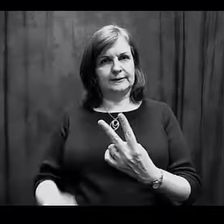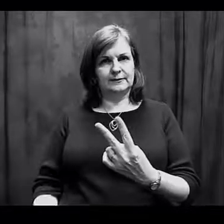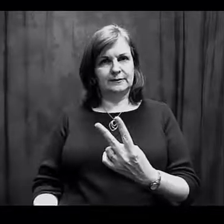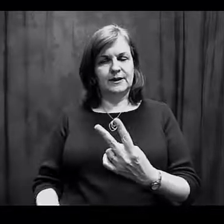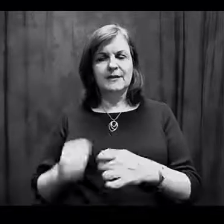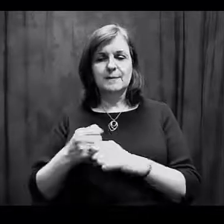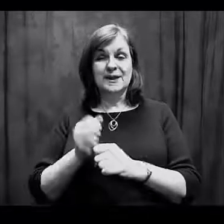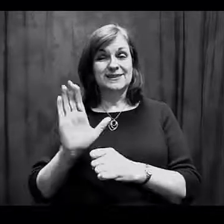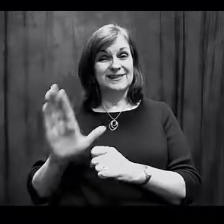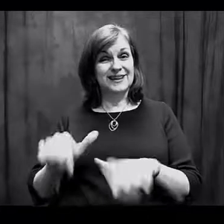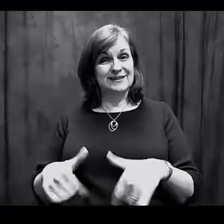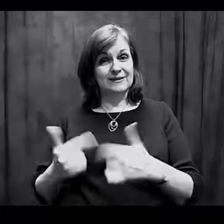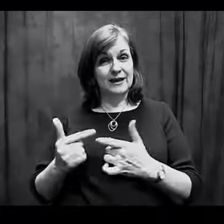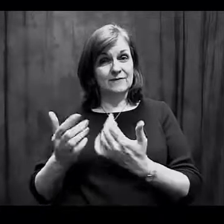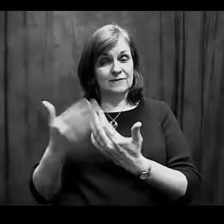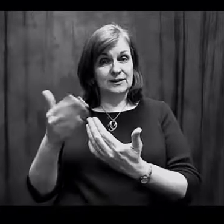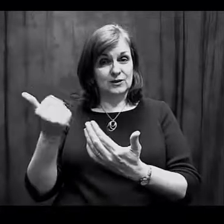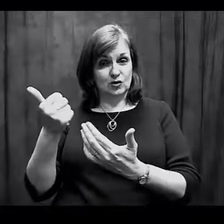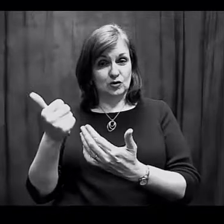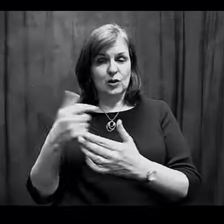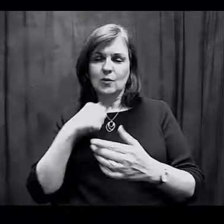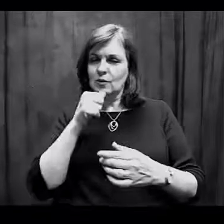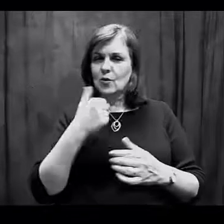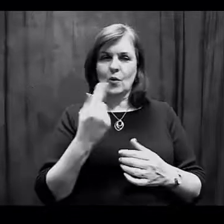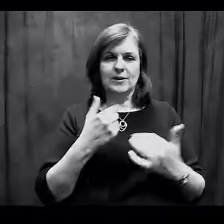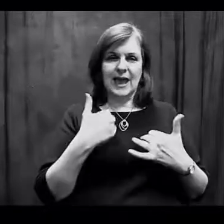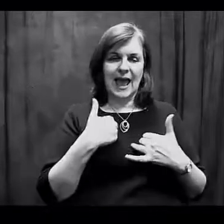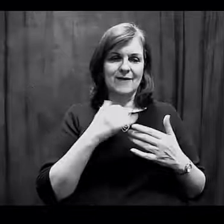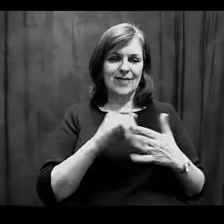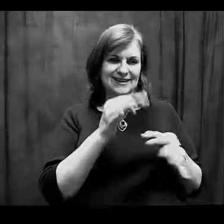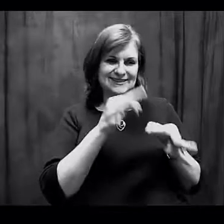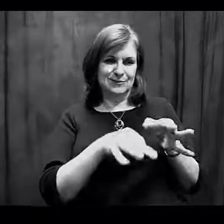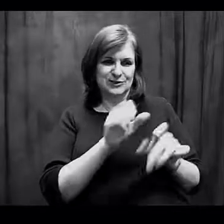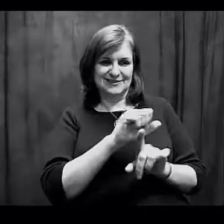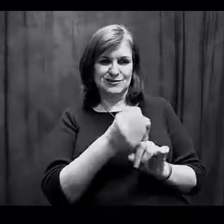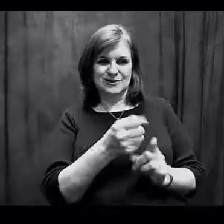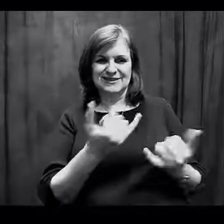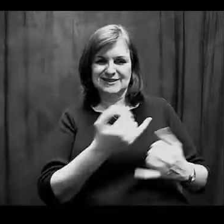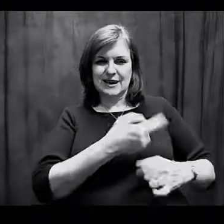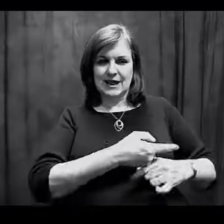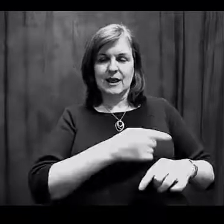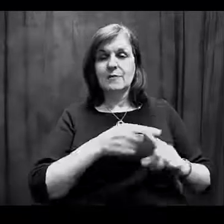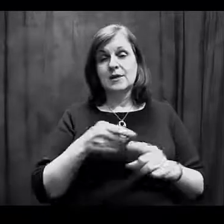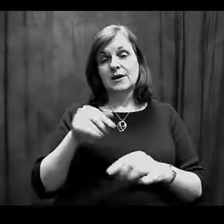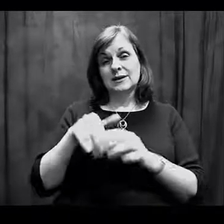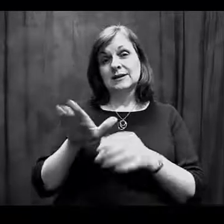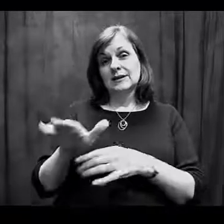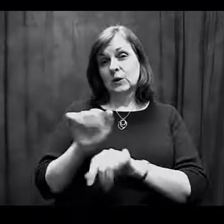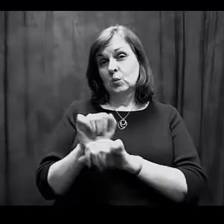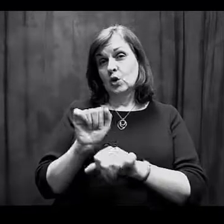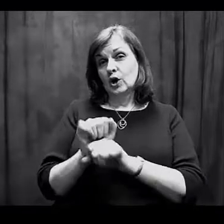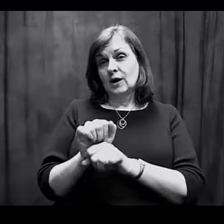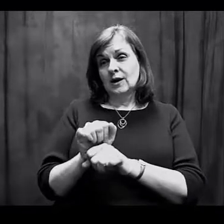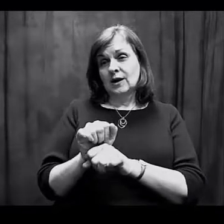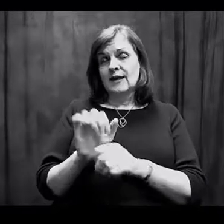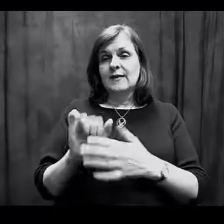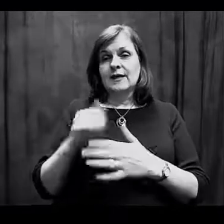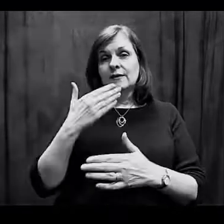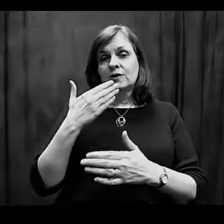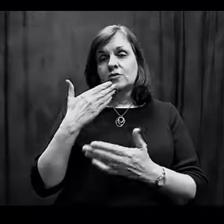this made his work much easier we don't always have that simplicity today but in his work that was easy